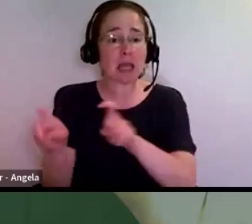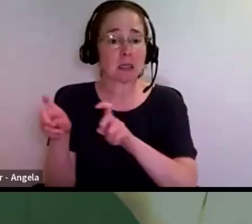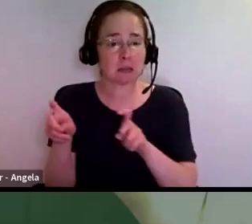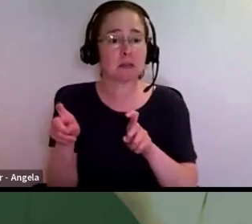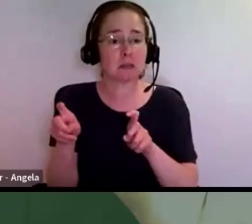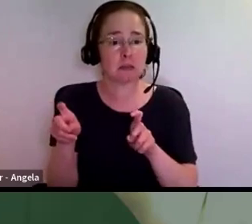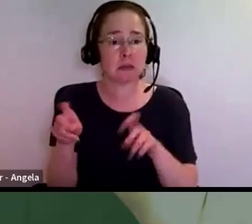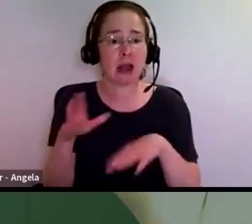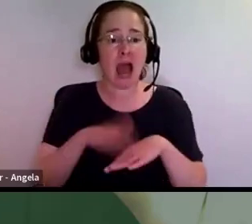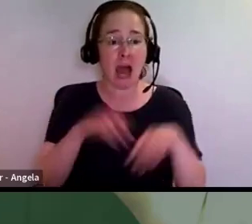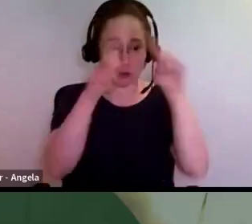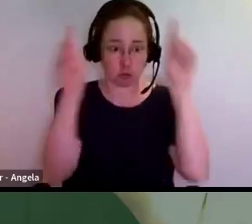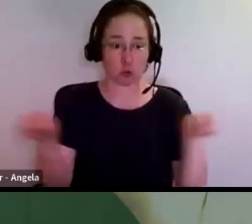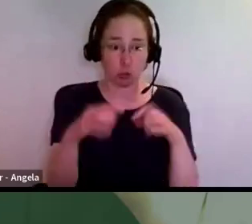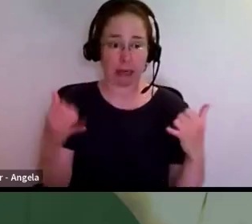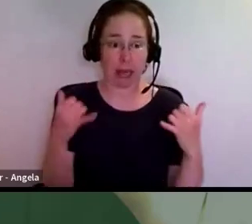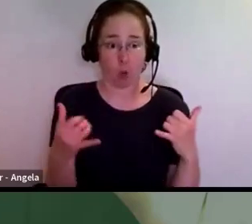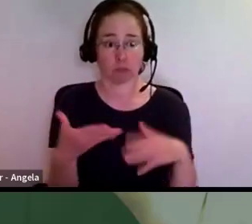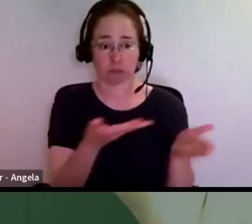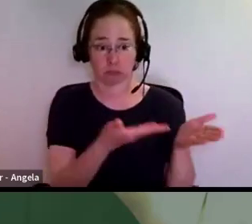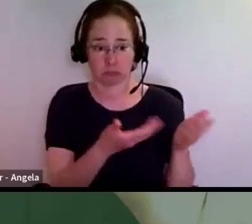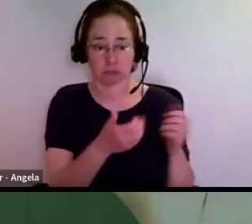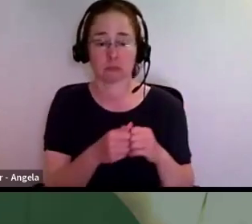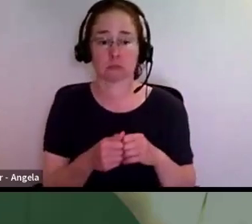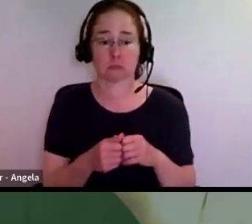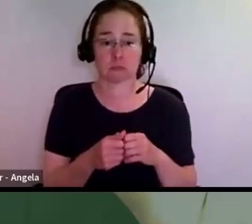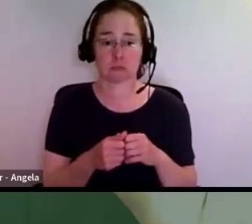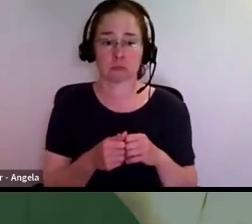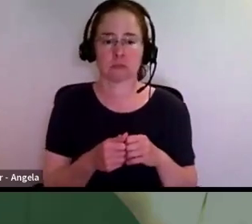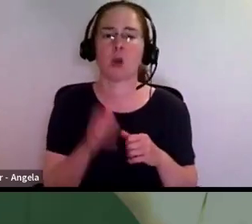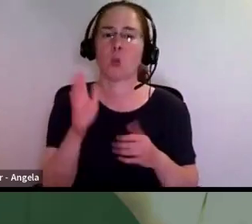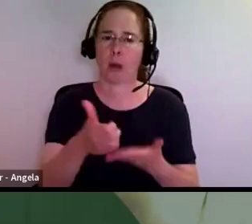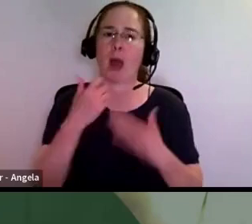come up on your screen this. This helps us understand how